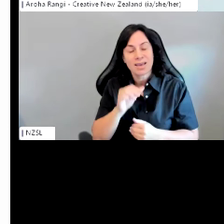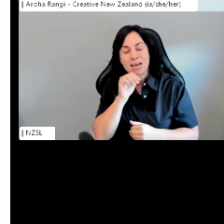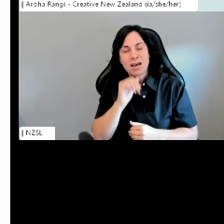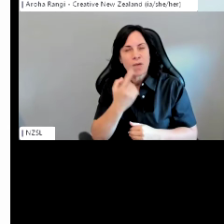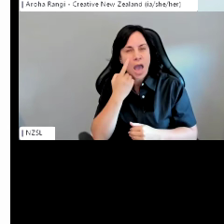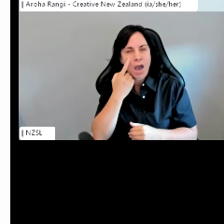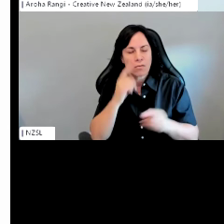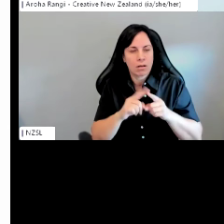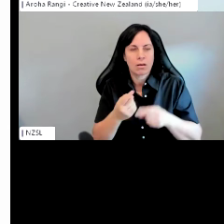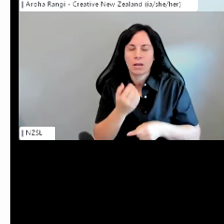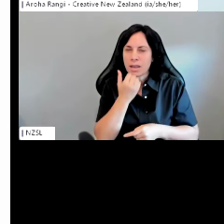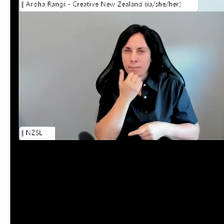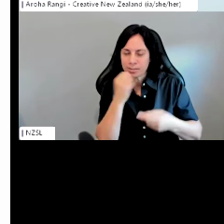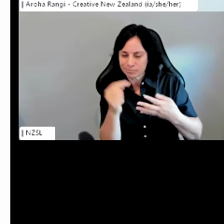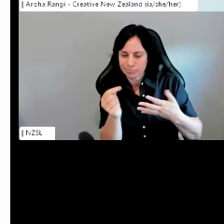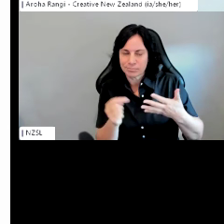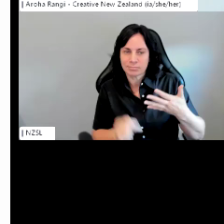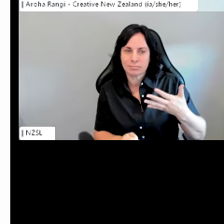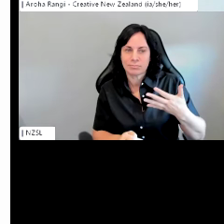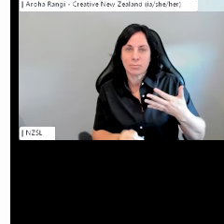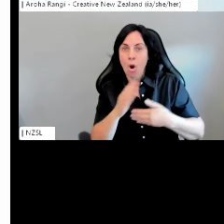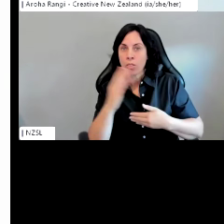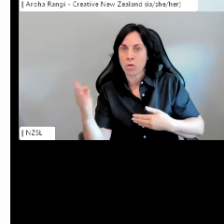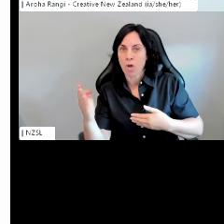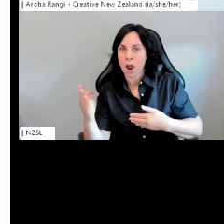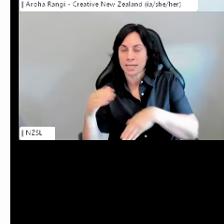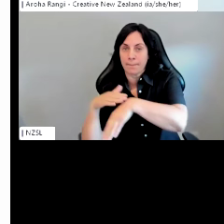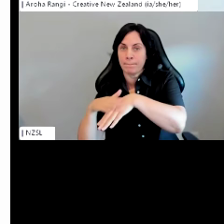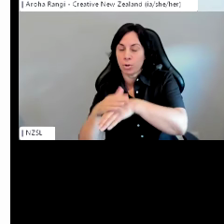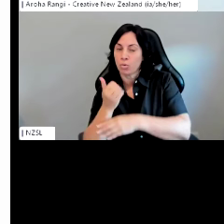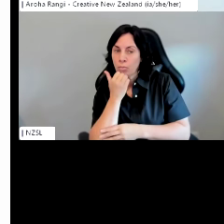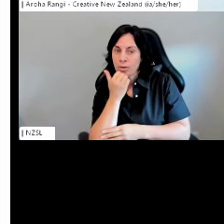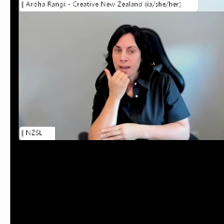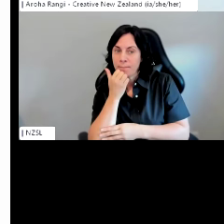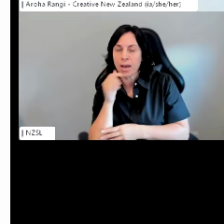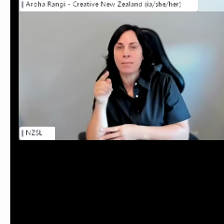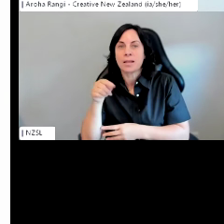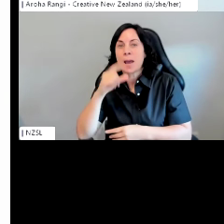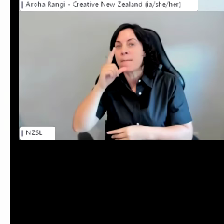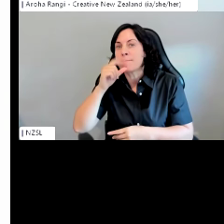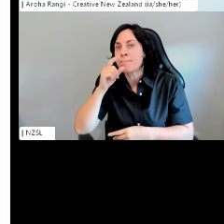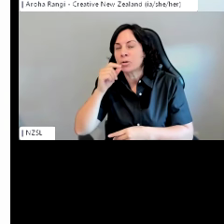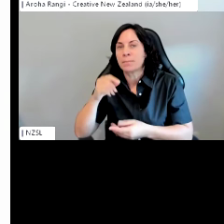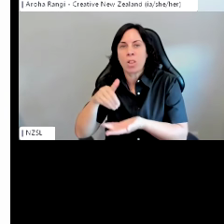it's quite interesting. The blue on the right are the potential markets. These are whatever the